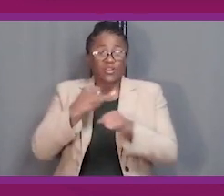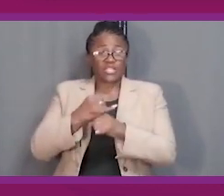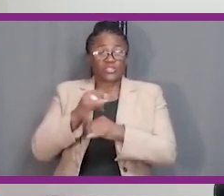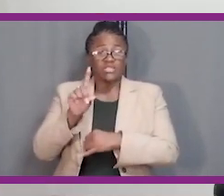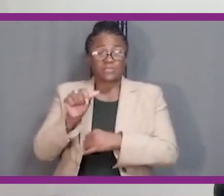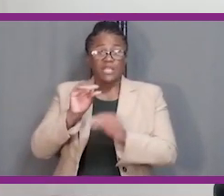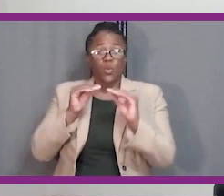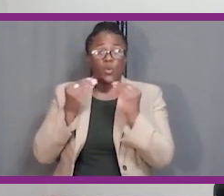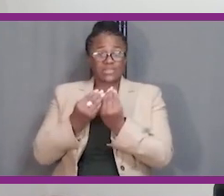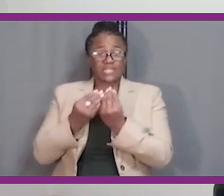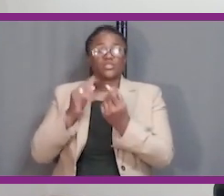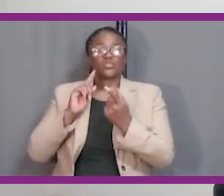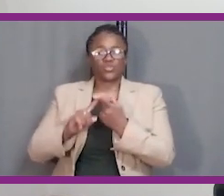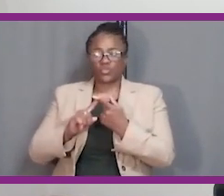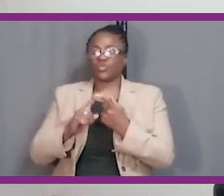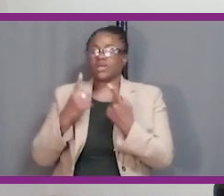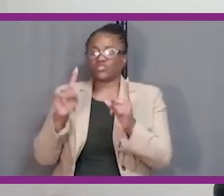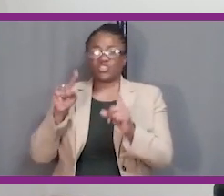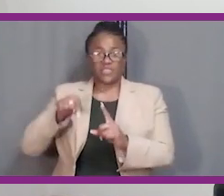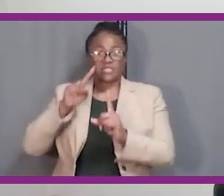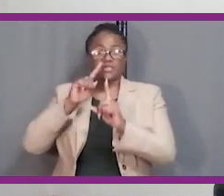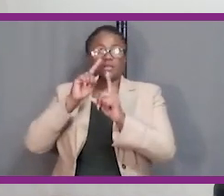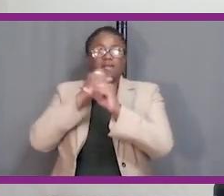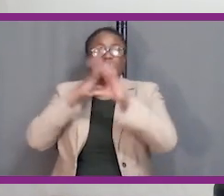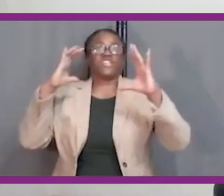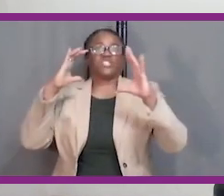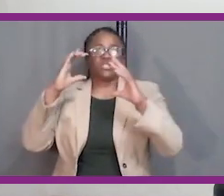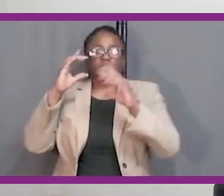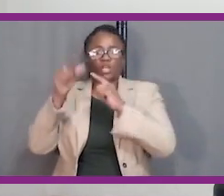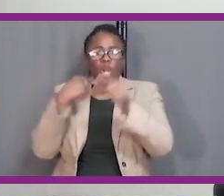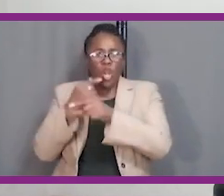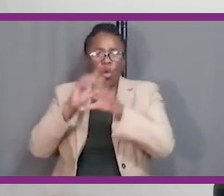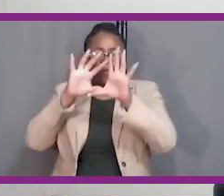Mia Mingus: I think to me it would mean that we would have to